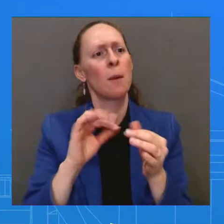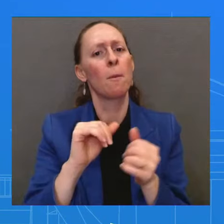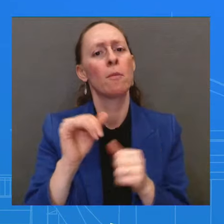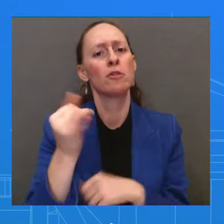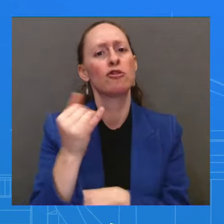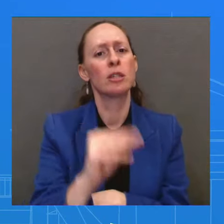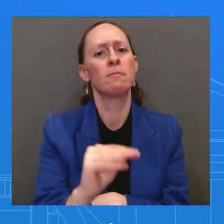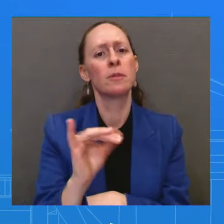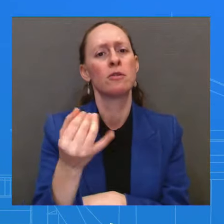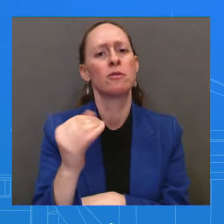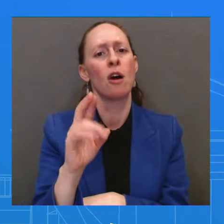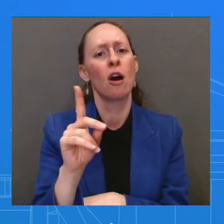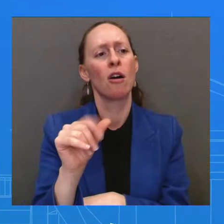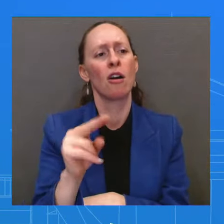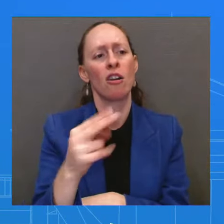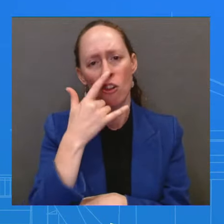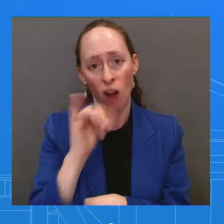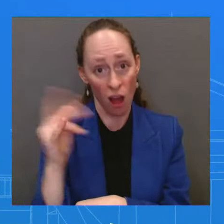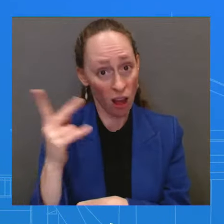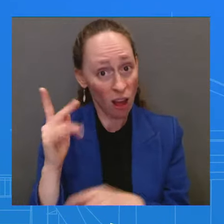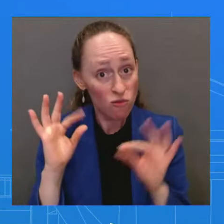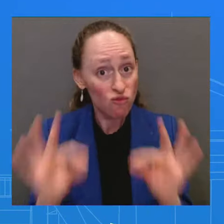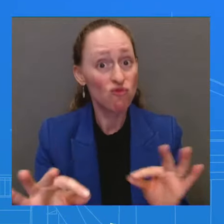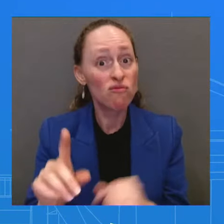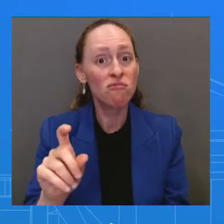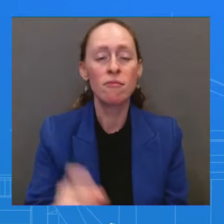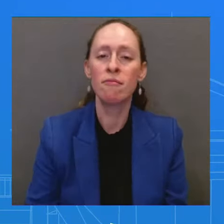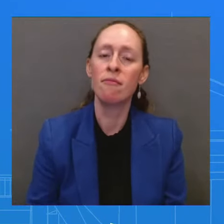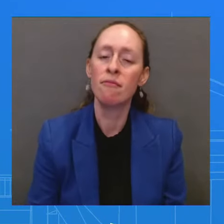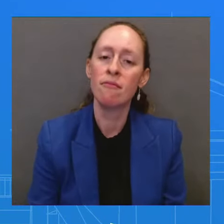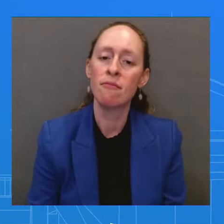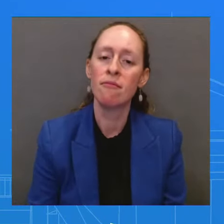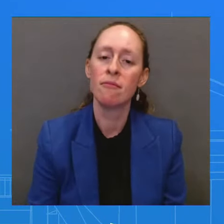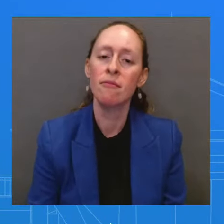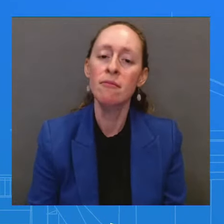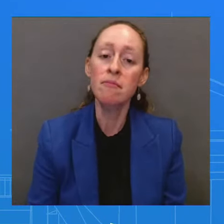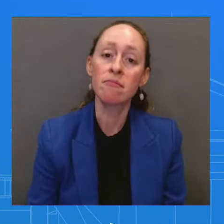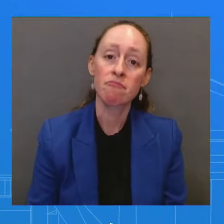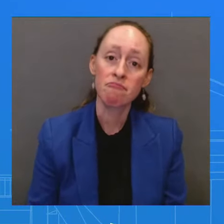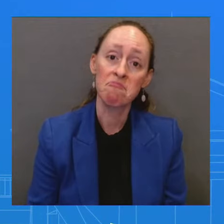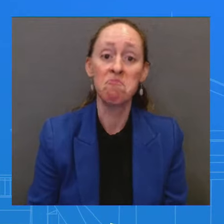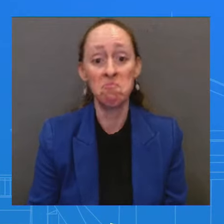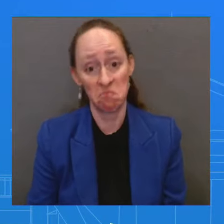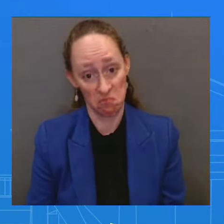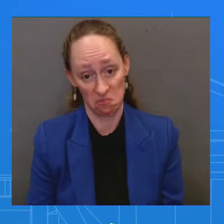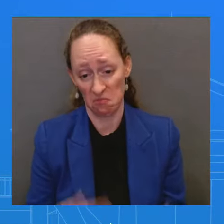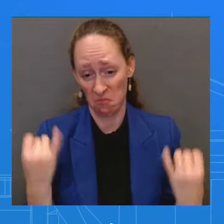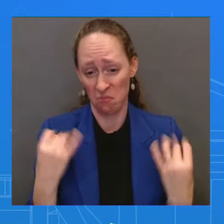He has had -- he has many, many relationships with members of the Republican Party in the House